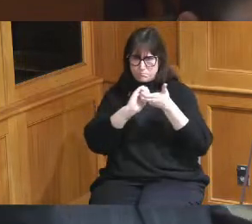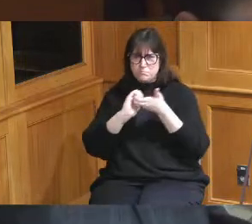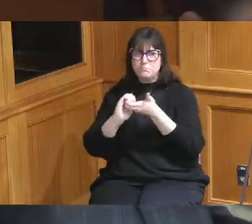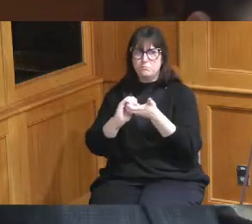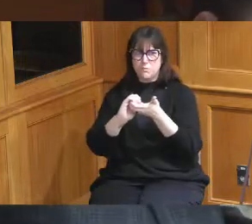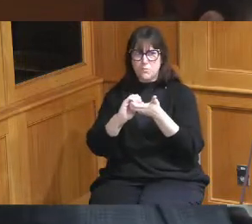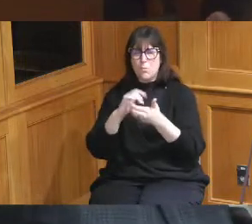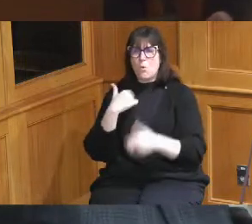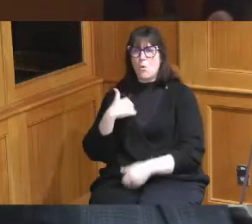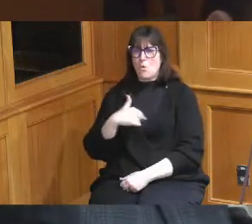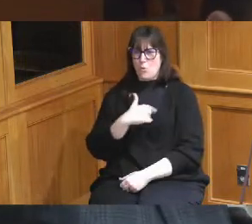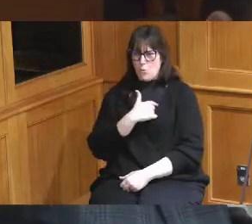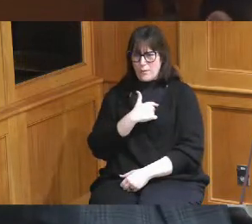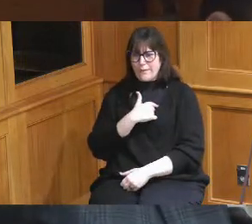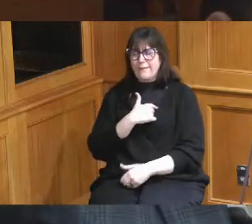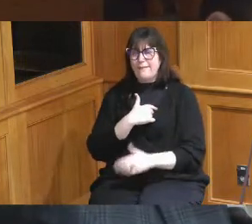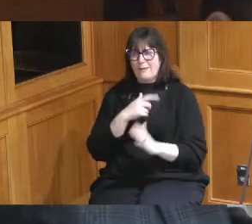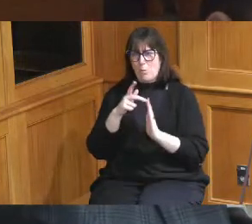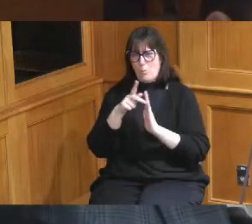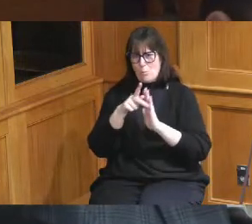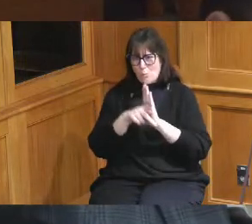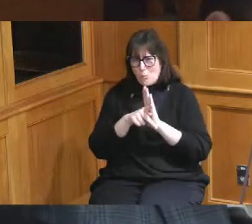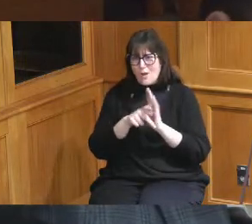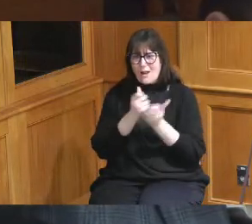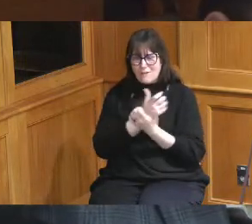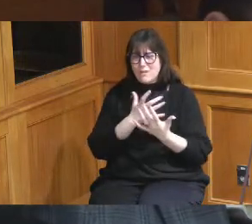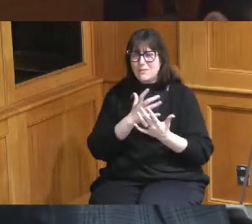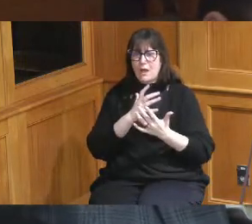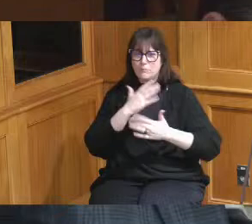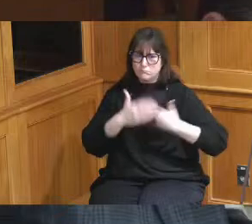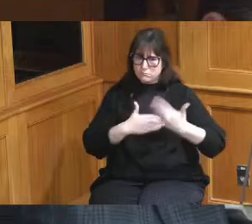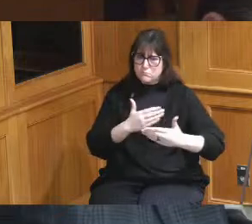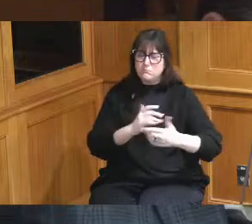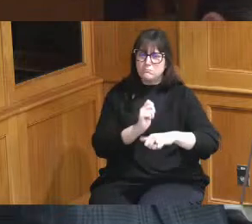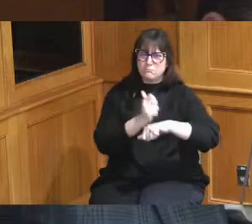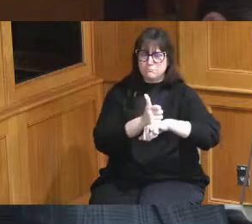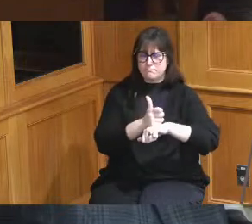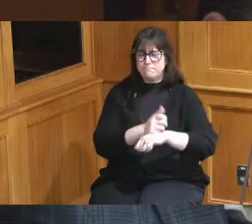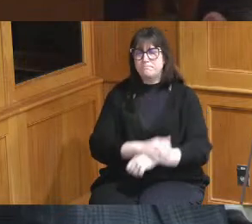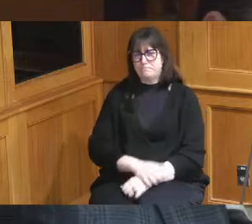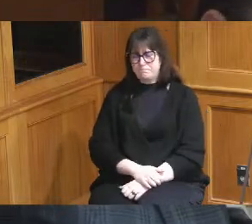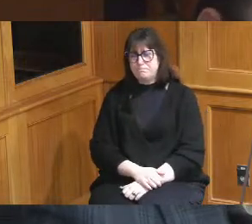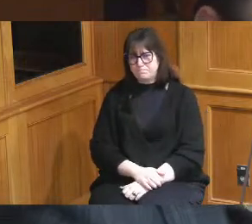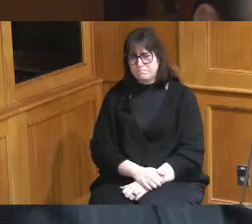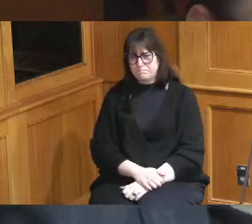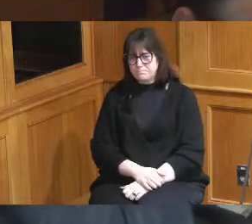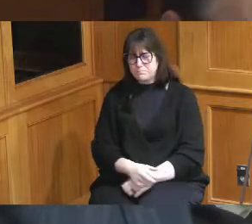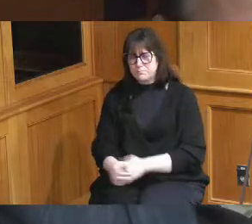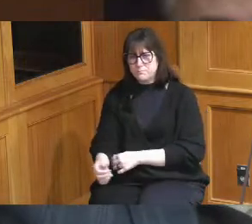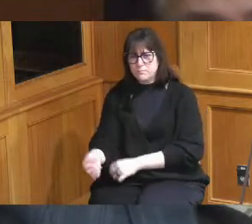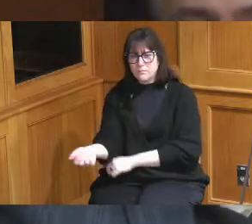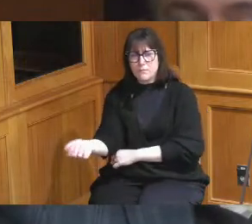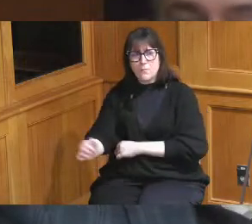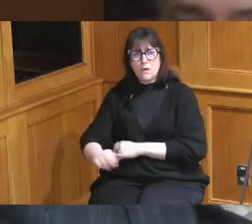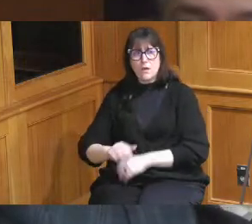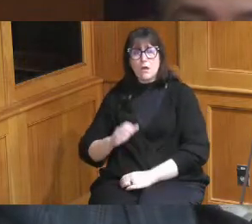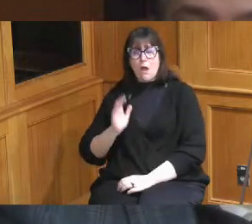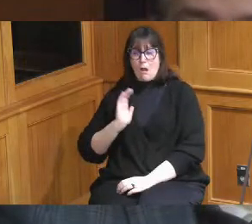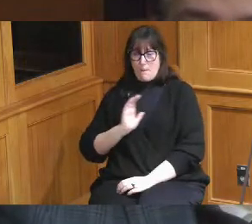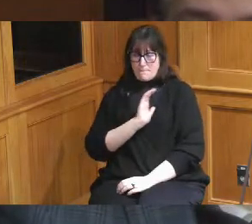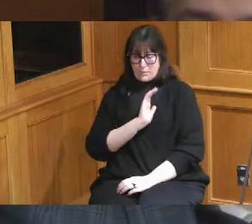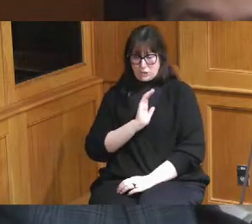protocol on the communication the other thing is as Commissioners which people may or may not know